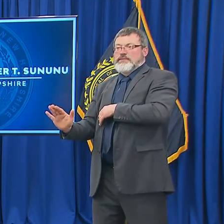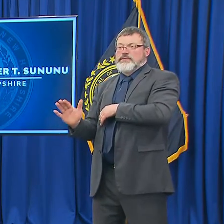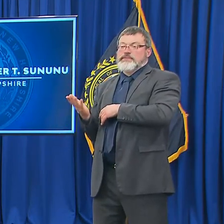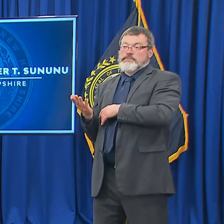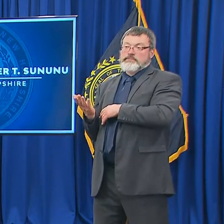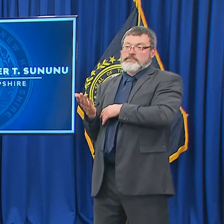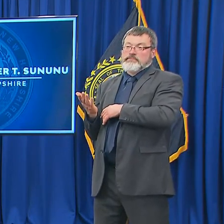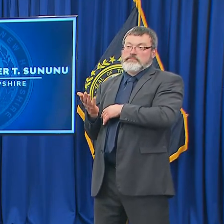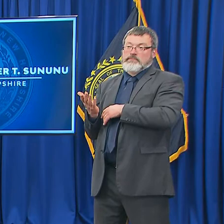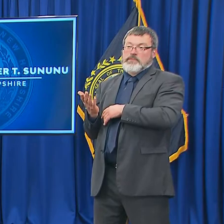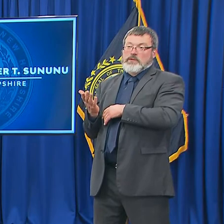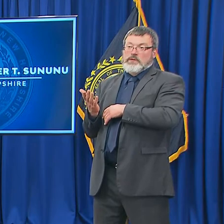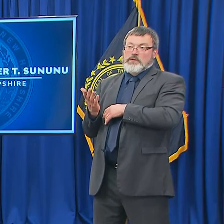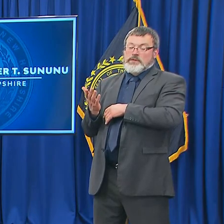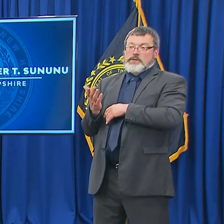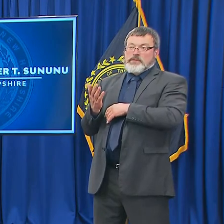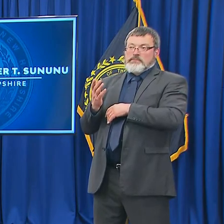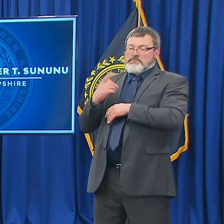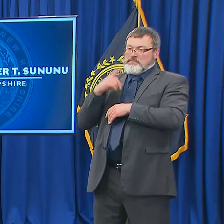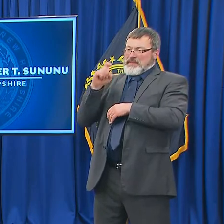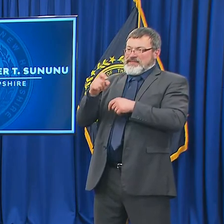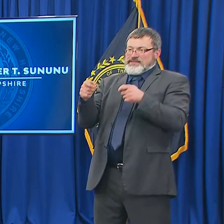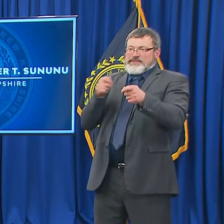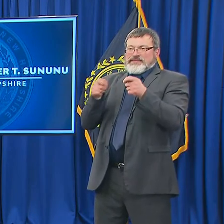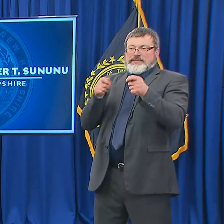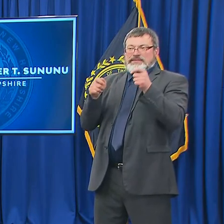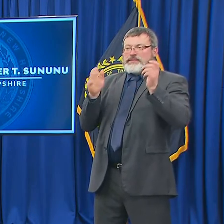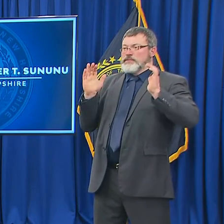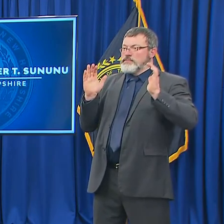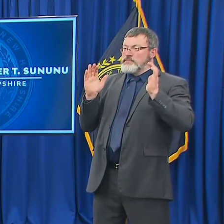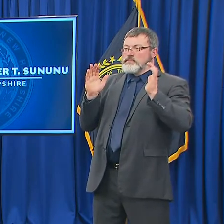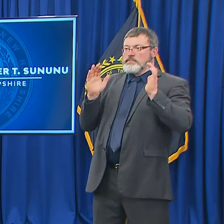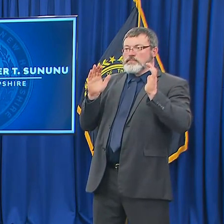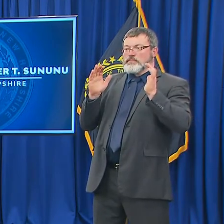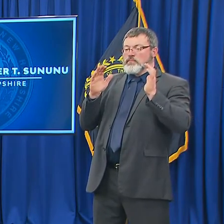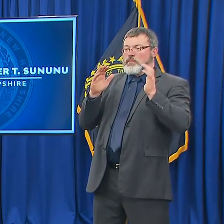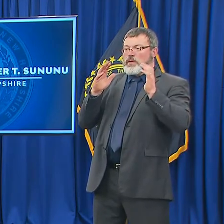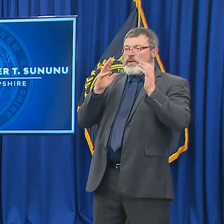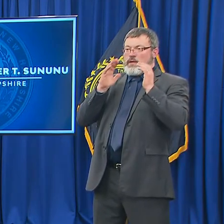on an individual basis manage the type of care they provide